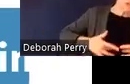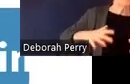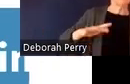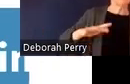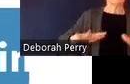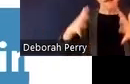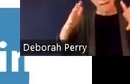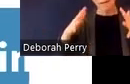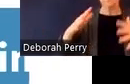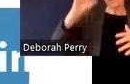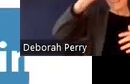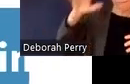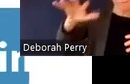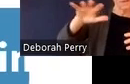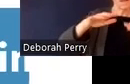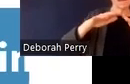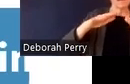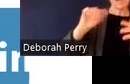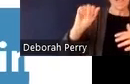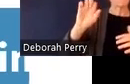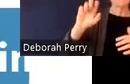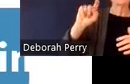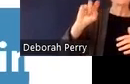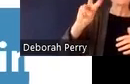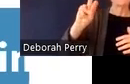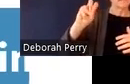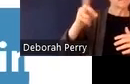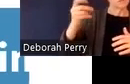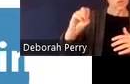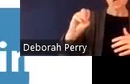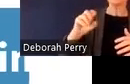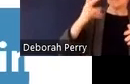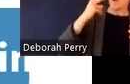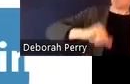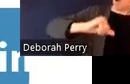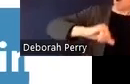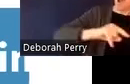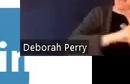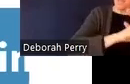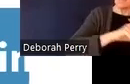spectrum disorders and we saw that, actually, the adverse event rate with varenicline is absolutely